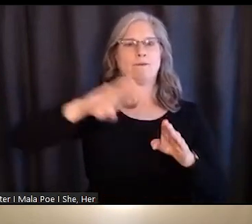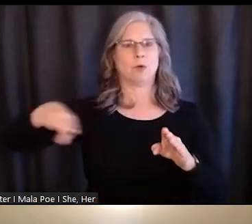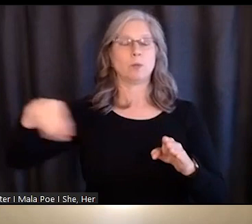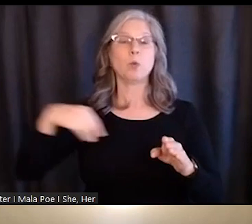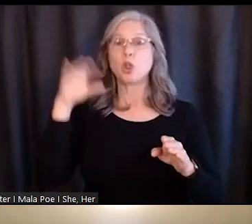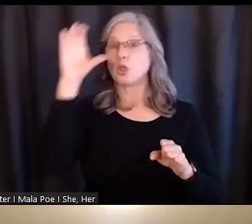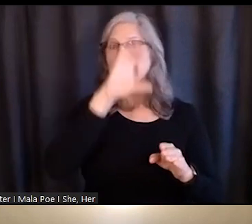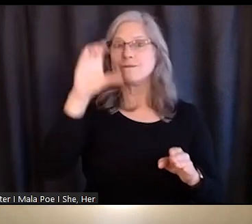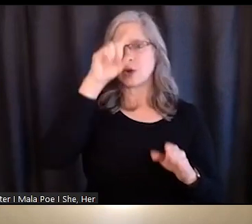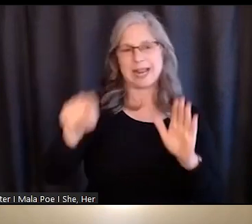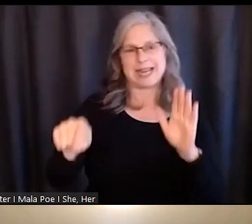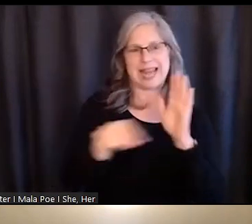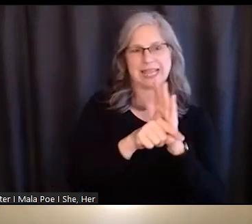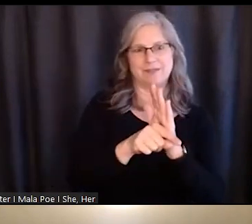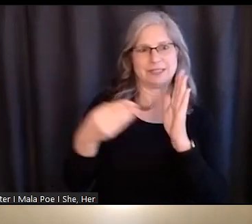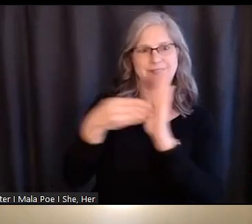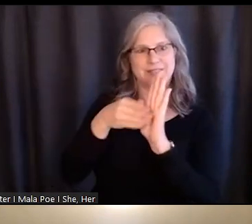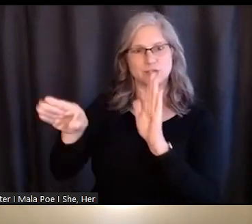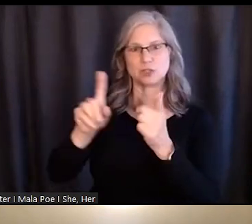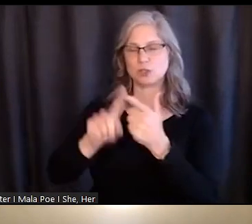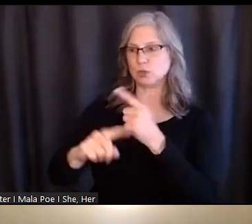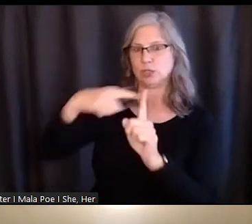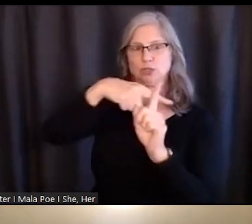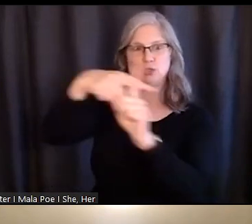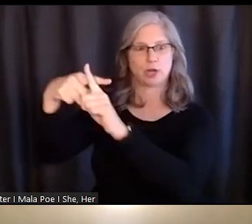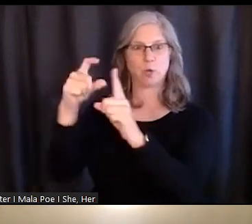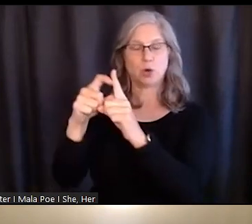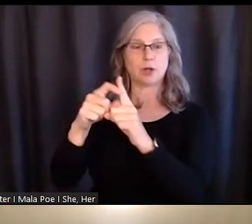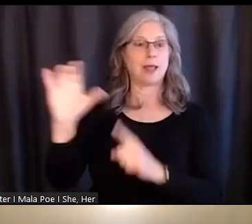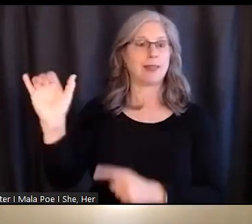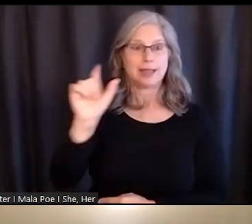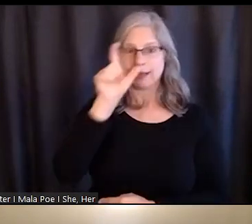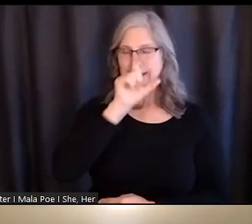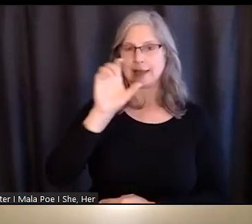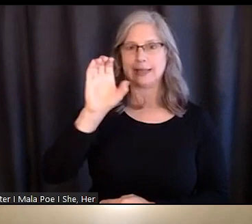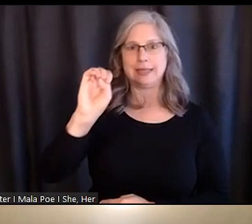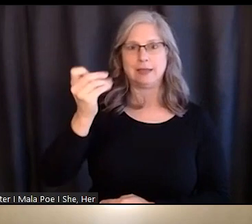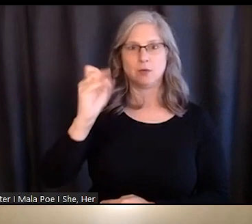negative deflection to the target word, say 'eagle' in the direct familiar condition, from baseline.